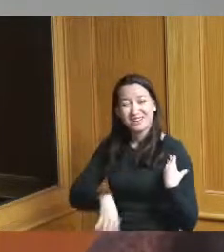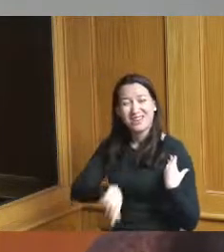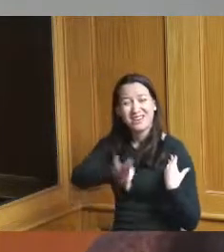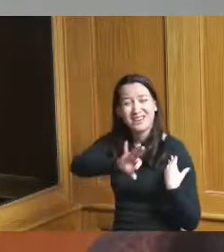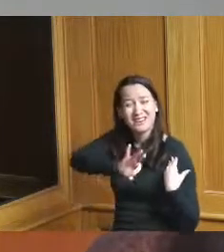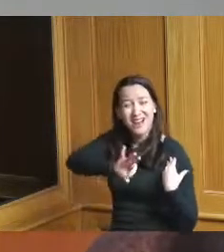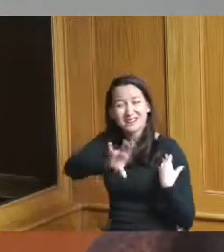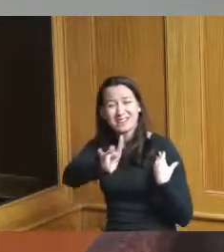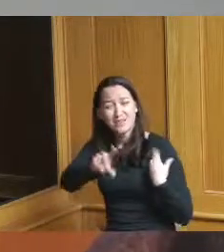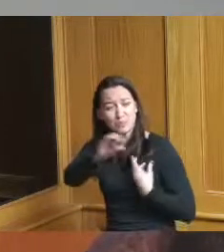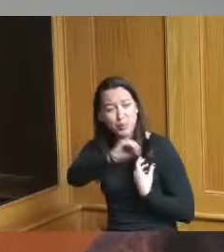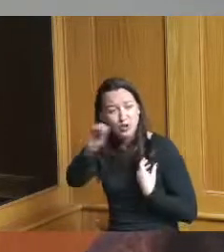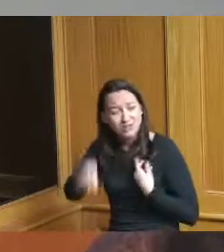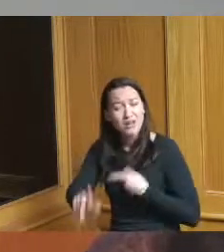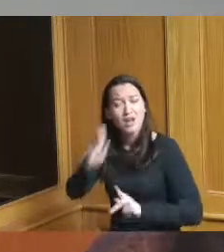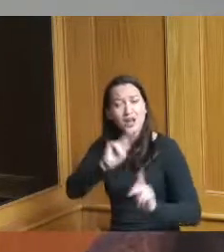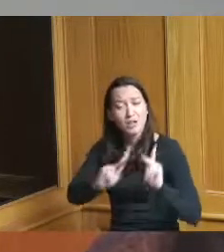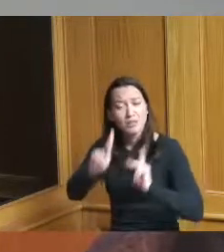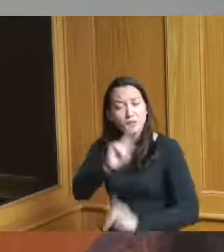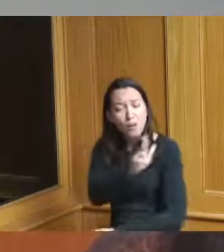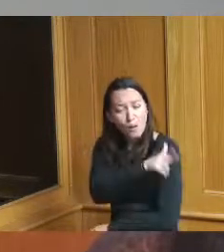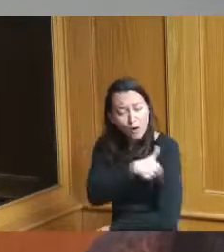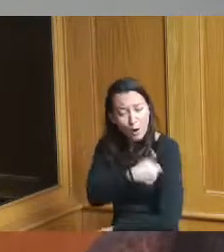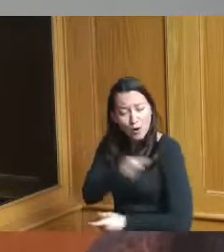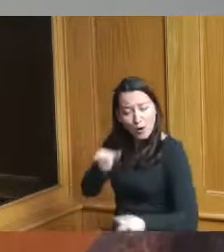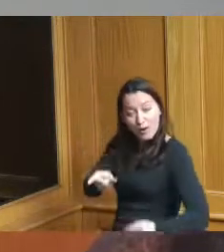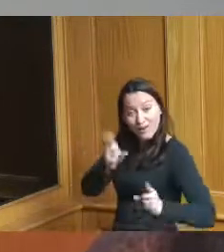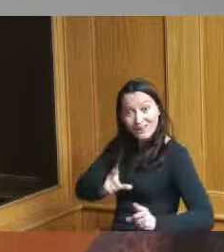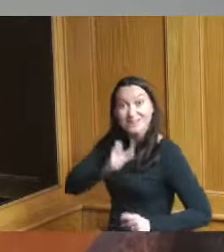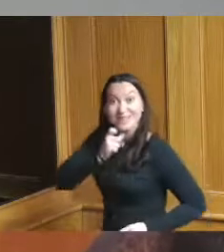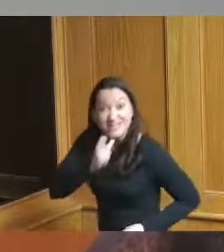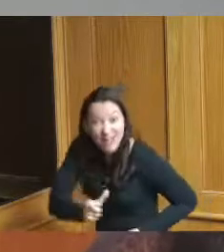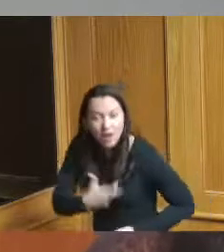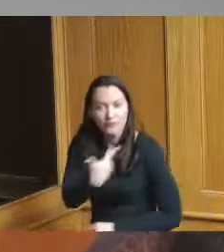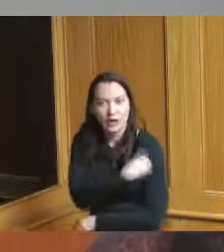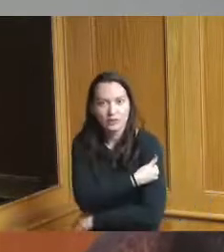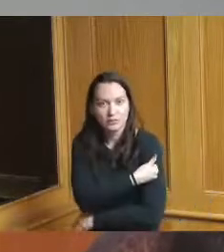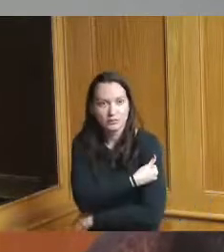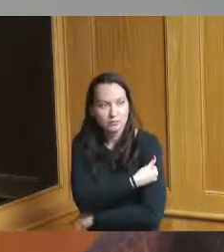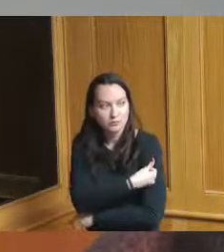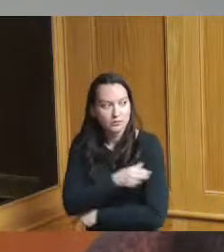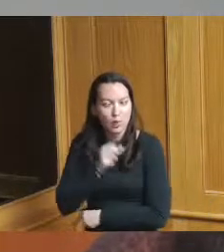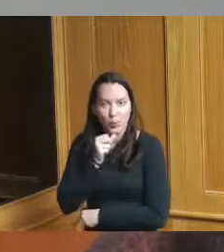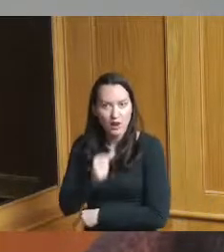of the people in the hospitals are unvaccinated or rather haven't gone through the whole regimen